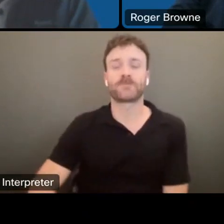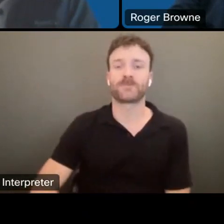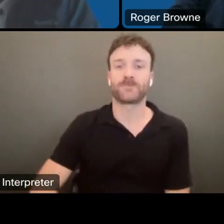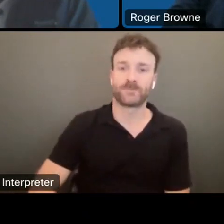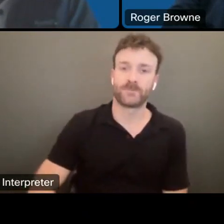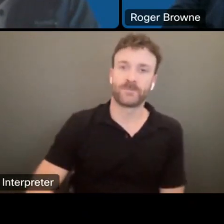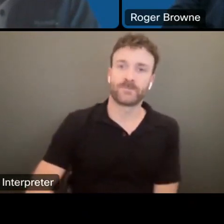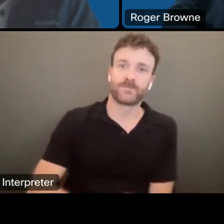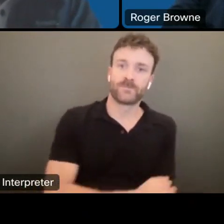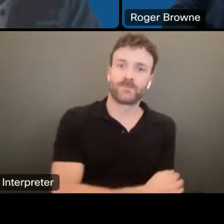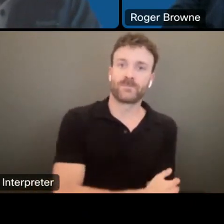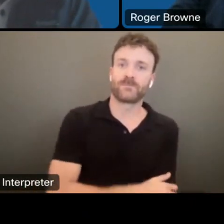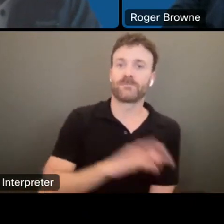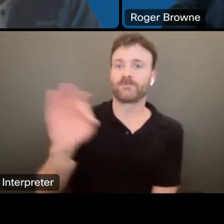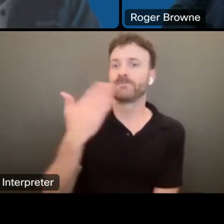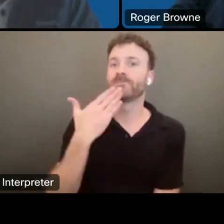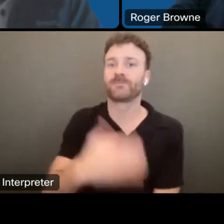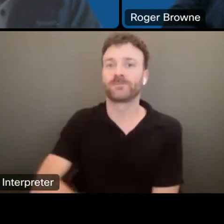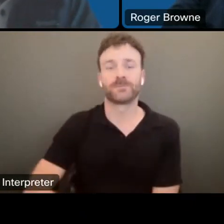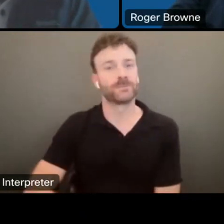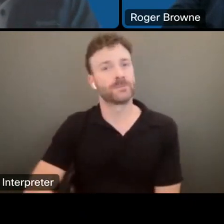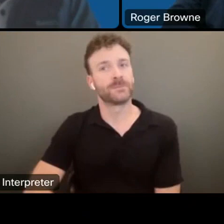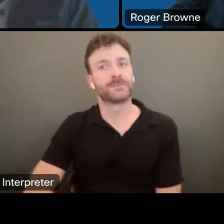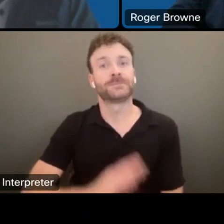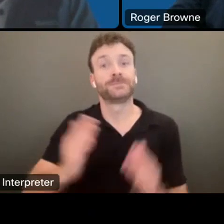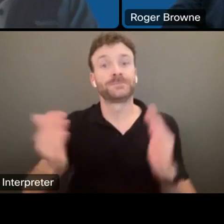Thank you. I'll go to one of the hands up.